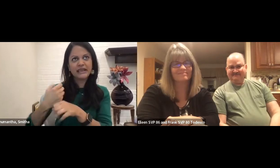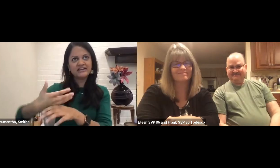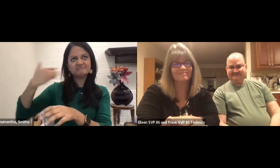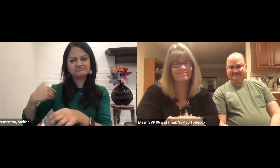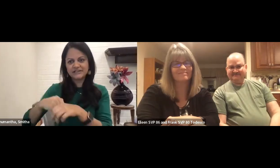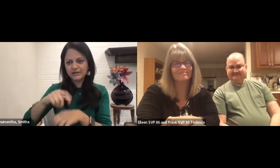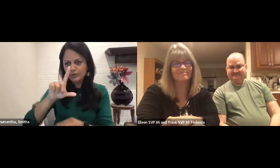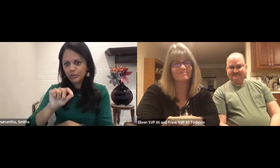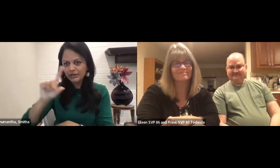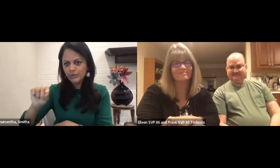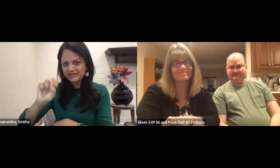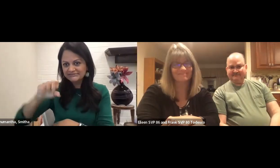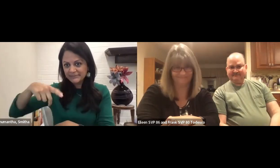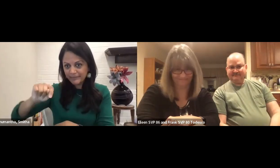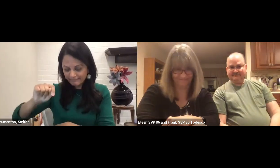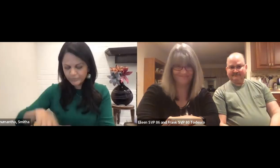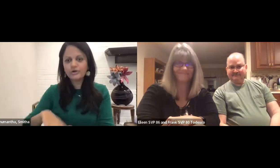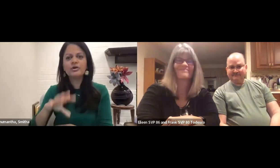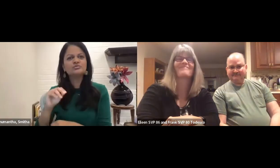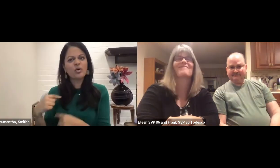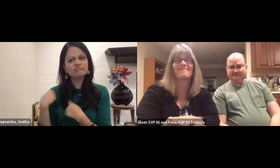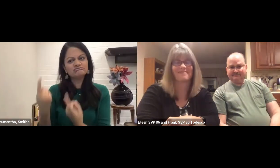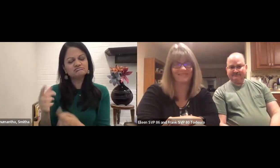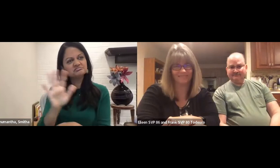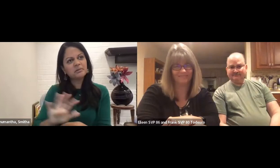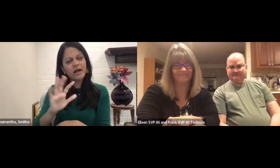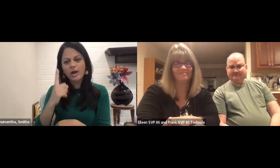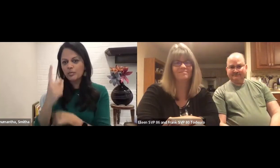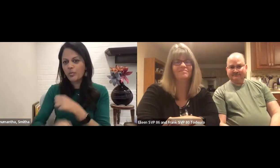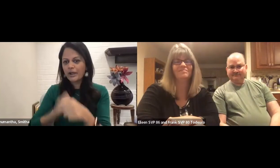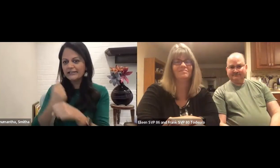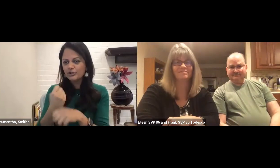So this film--let's see-- it was created back in September of 2020,